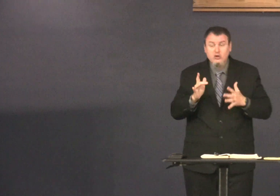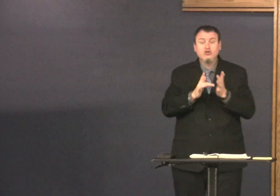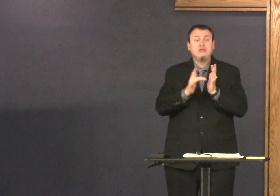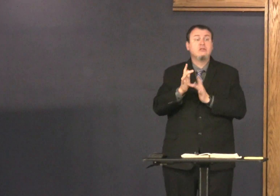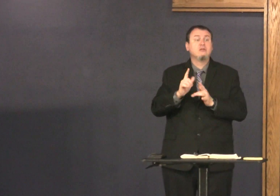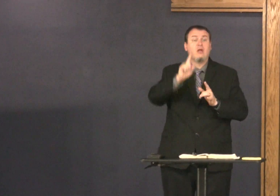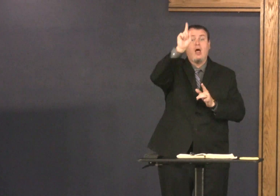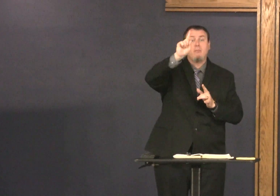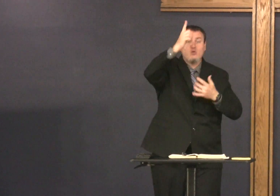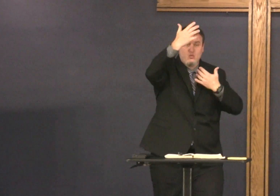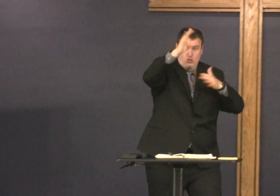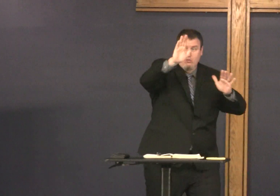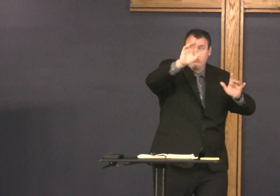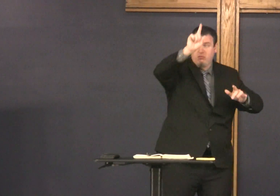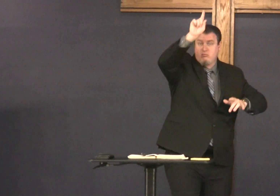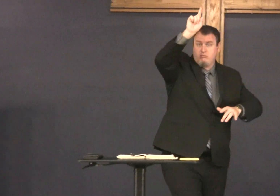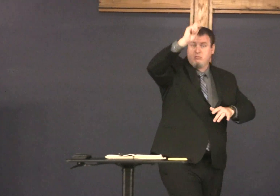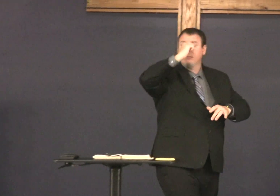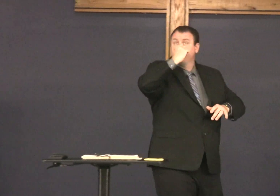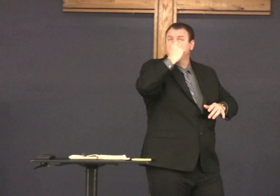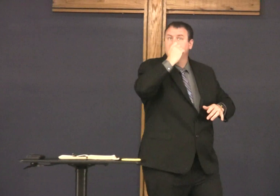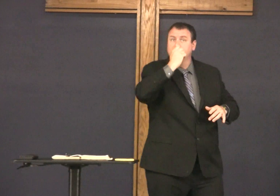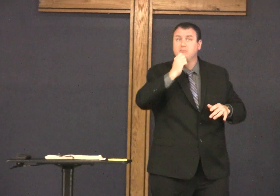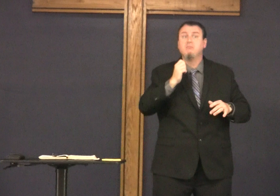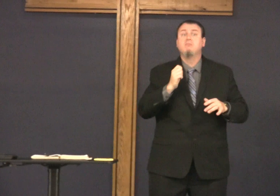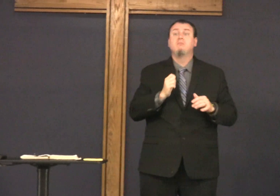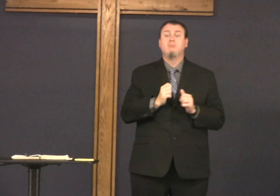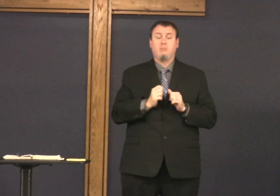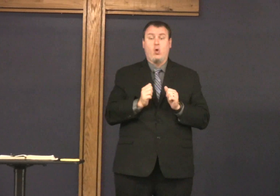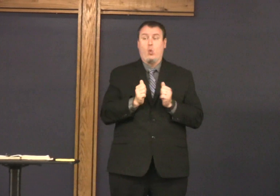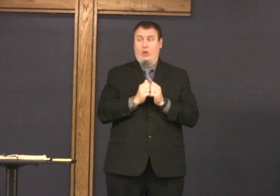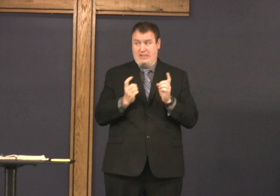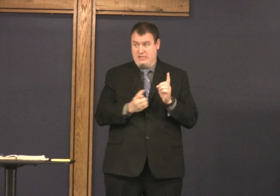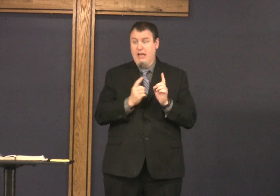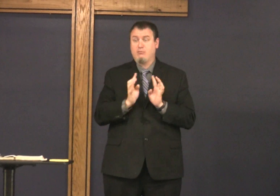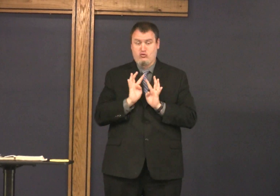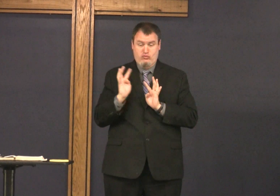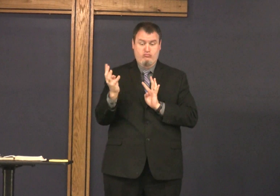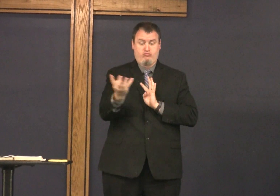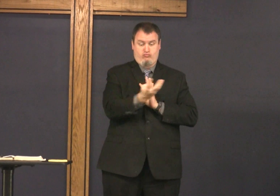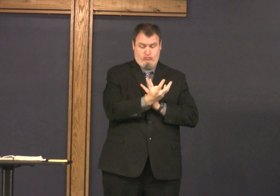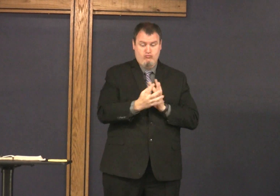little bit and think about this Jesus was in the upper room and with his disciples